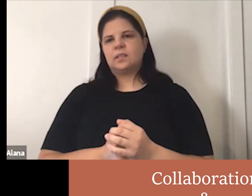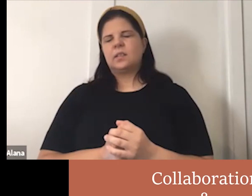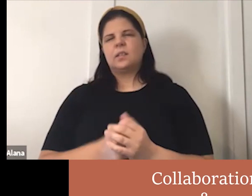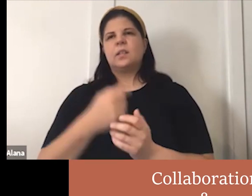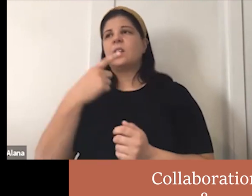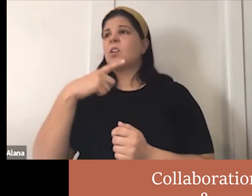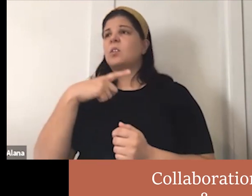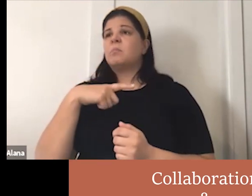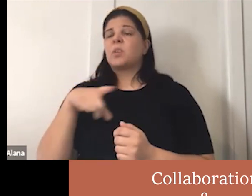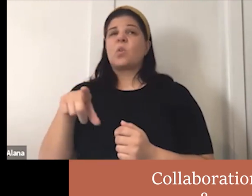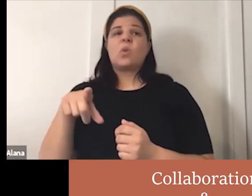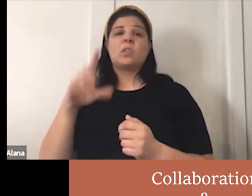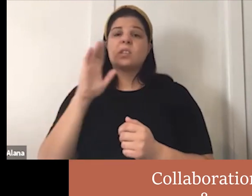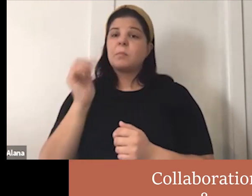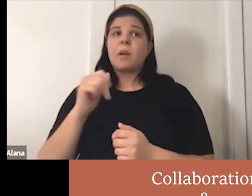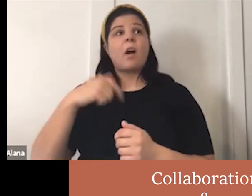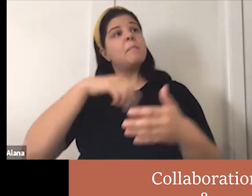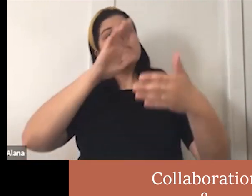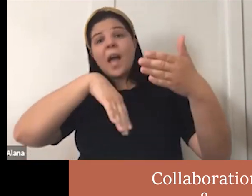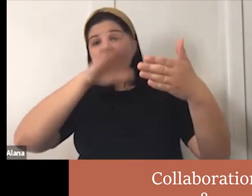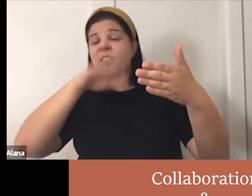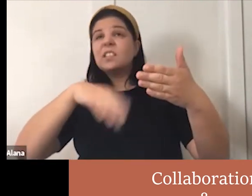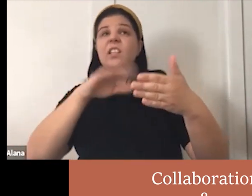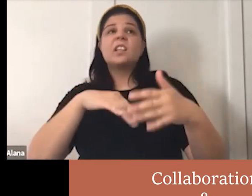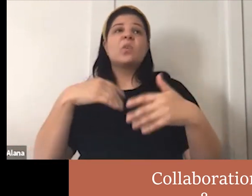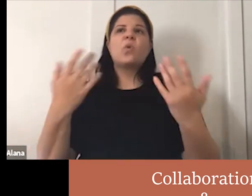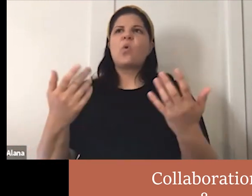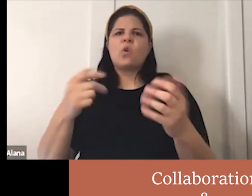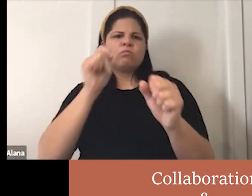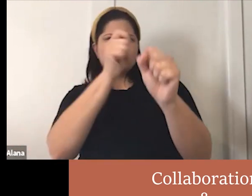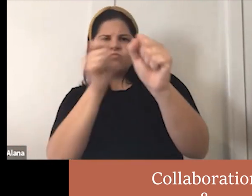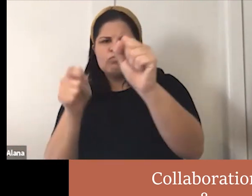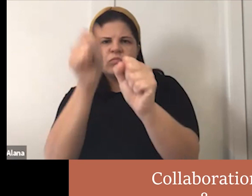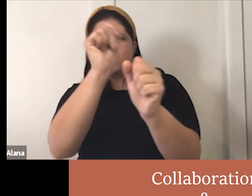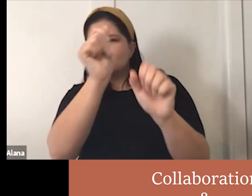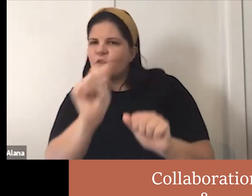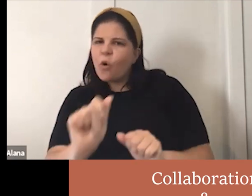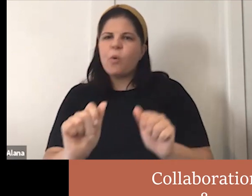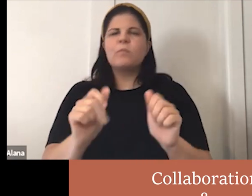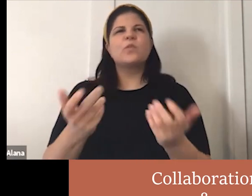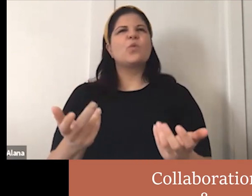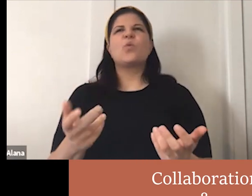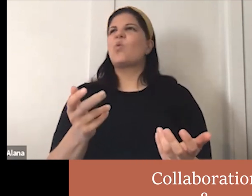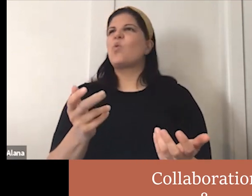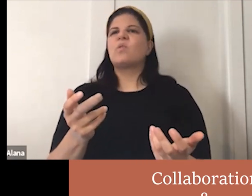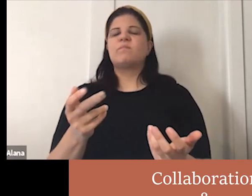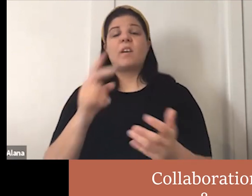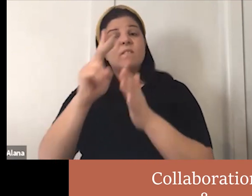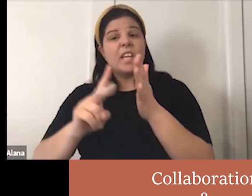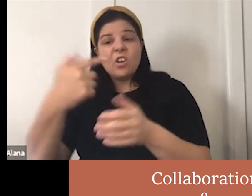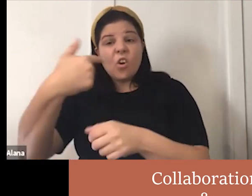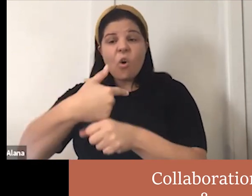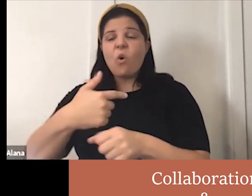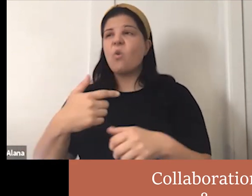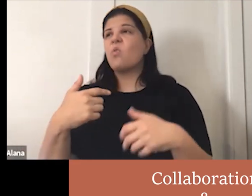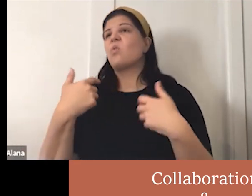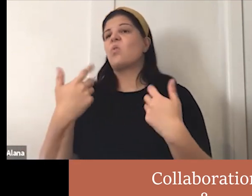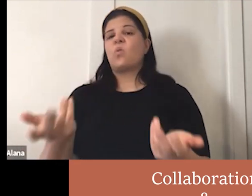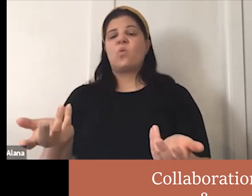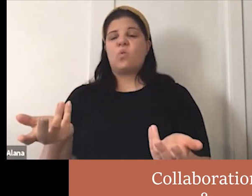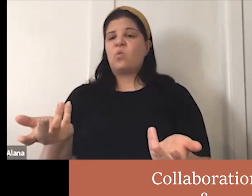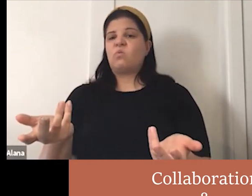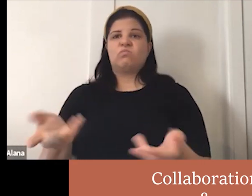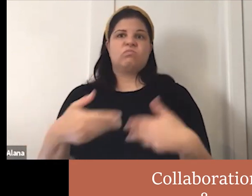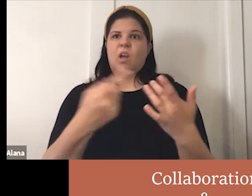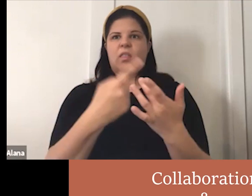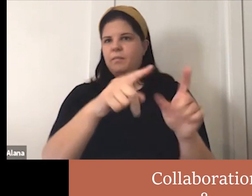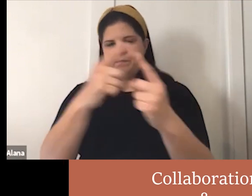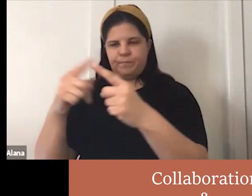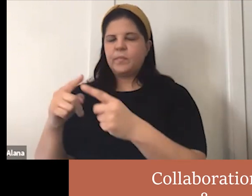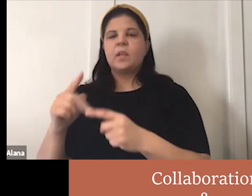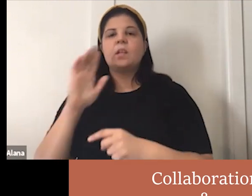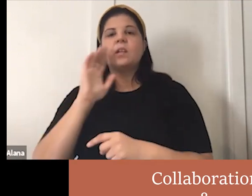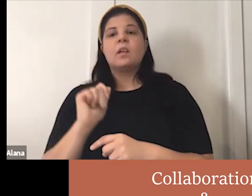works, whether I am painting or doing sculpture or video work, I could not do them.